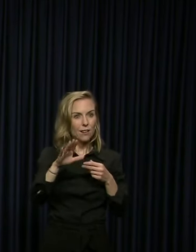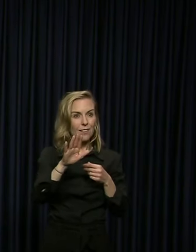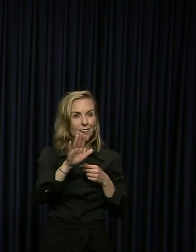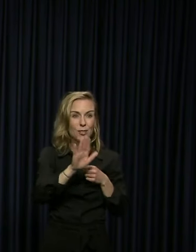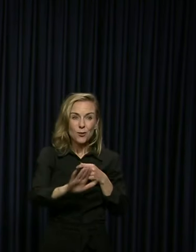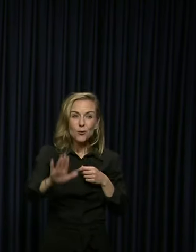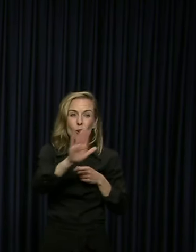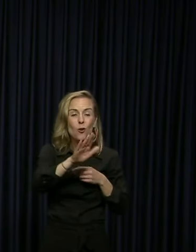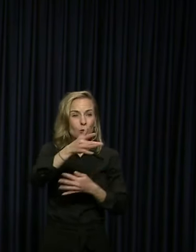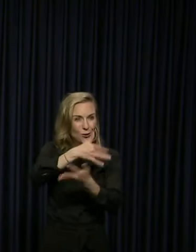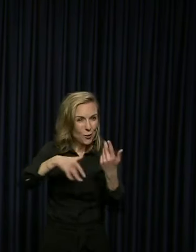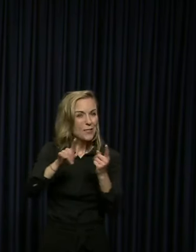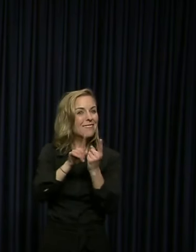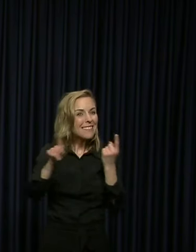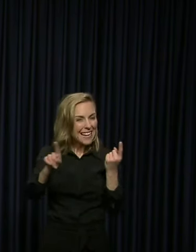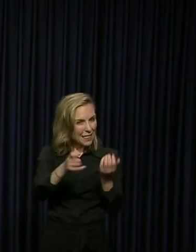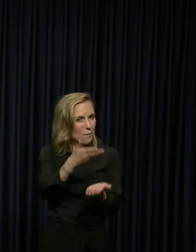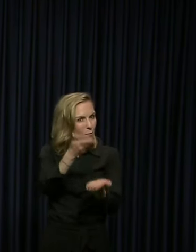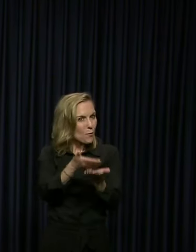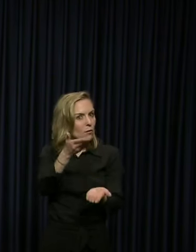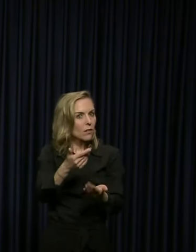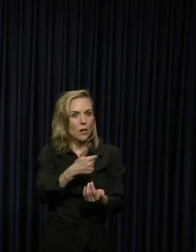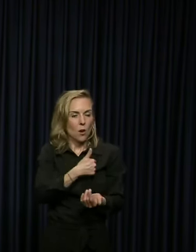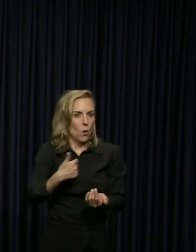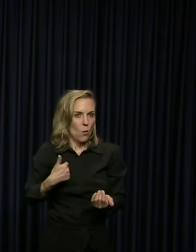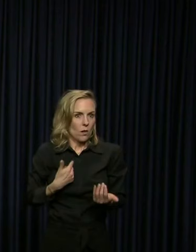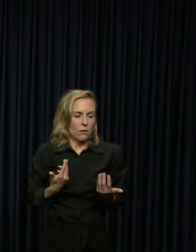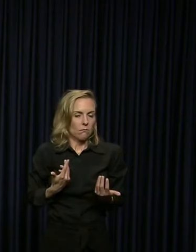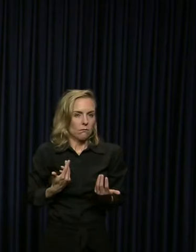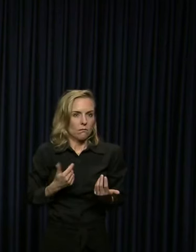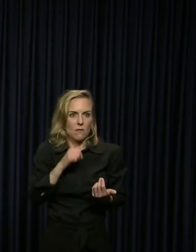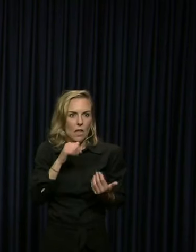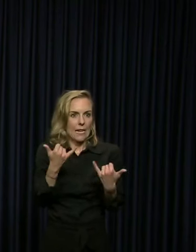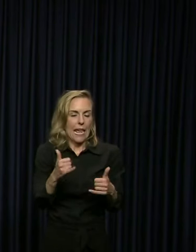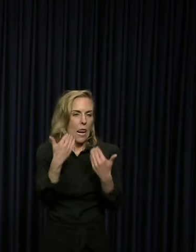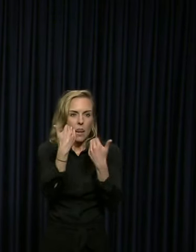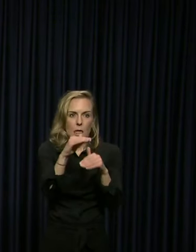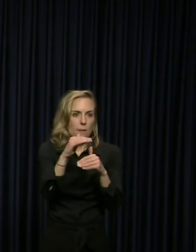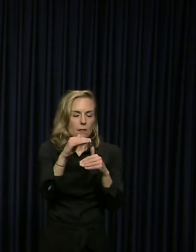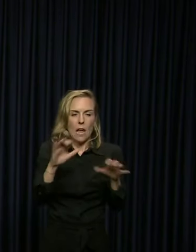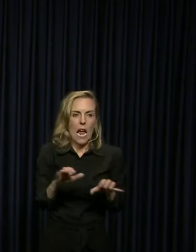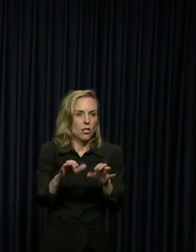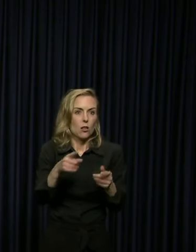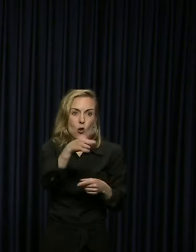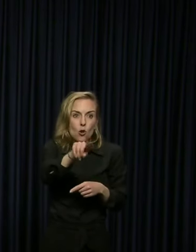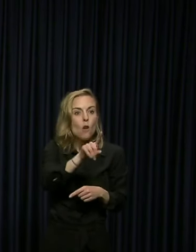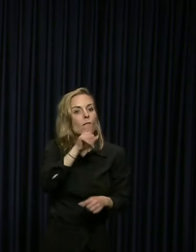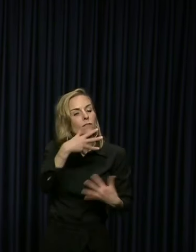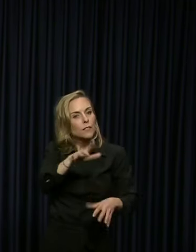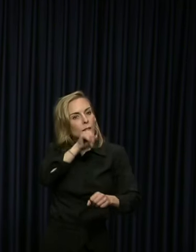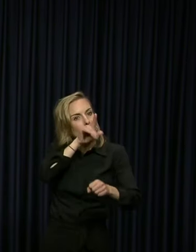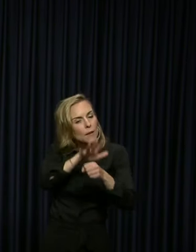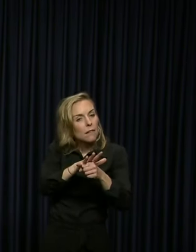WE ARE BETTER PEOPLE. WE ARE BETTER PEOPLE THAN TO